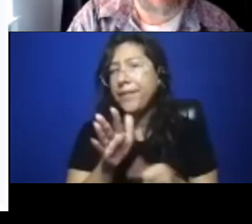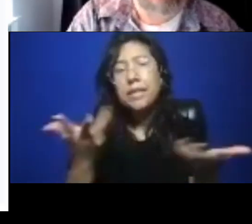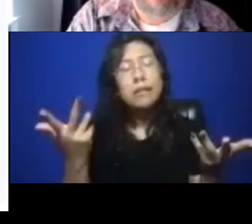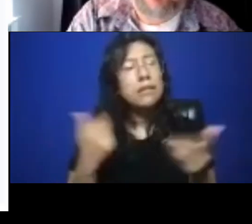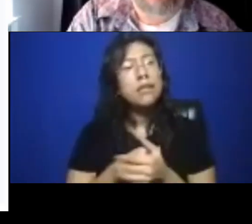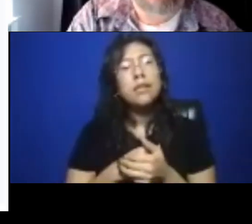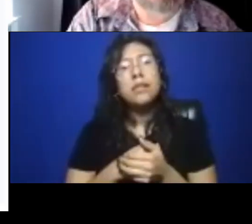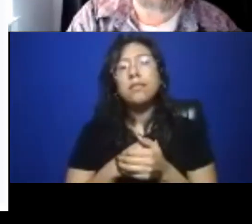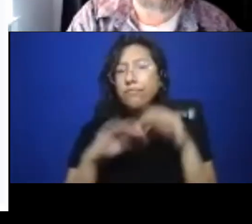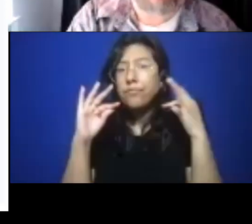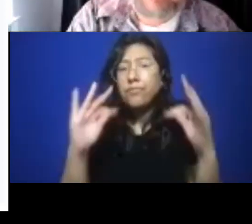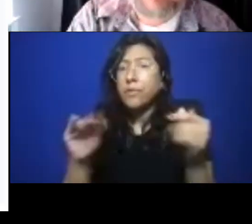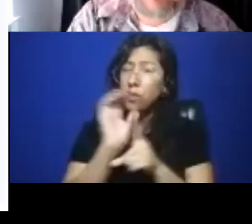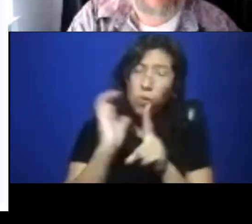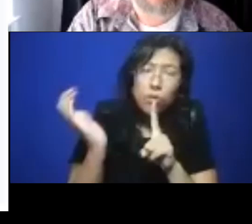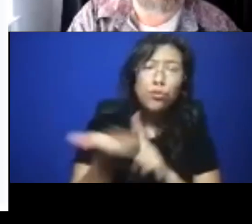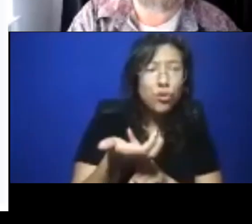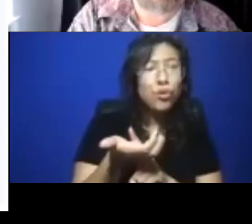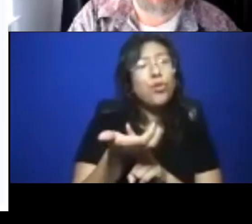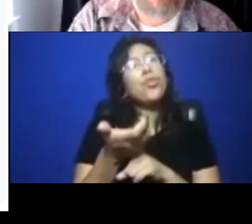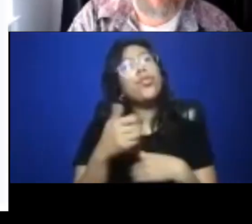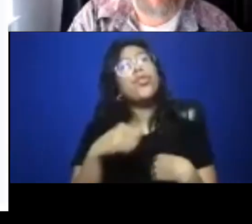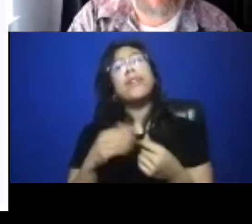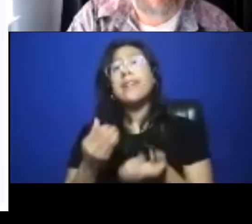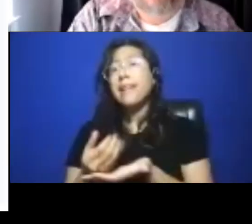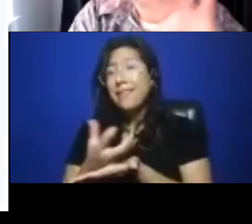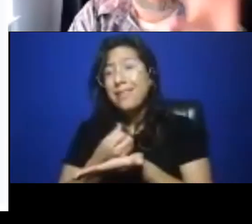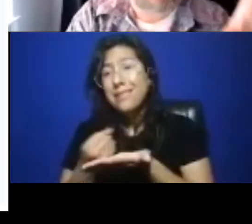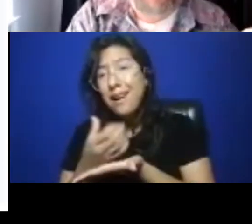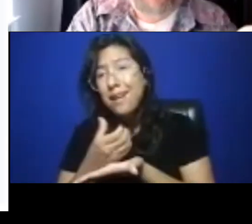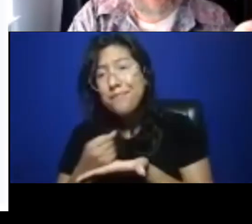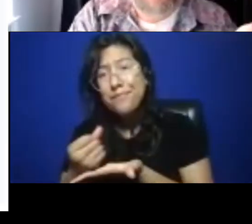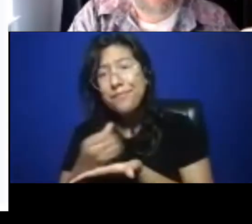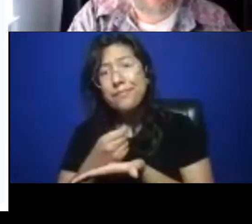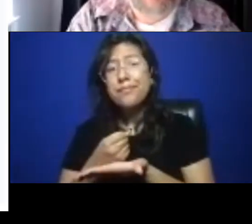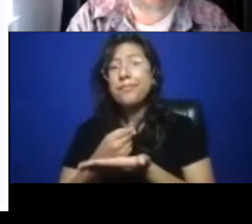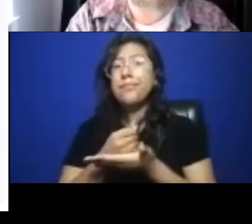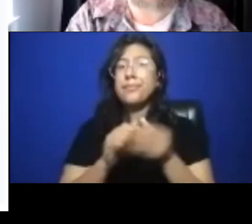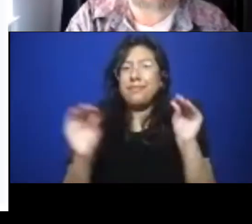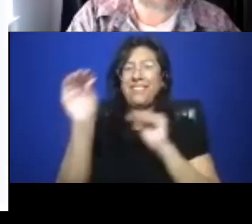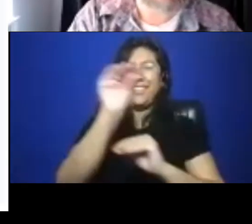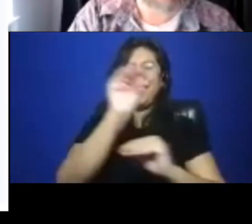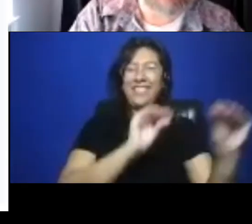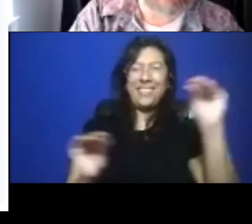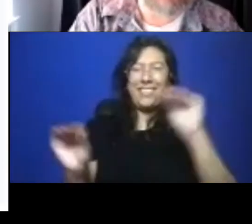Excellent, culture, income. And these are all moving around, so it's hard to see.